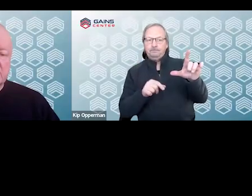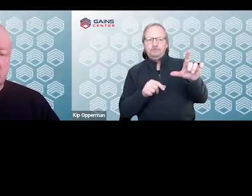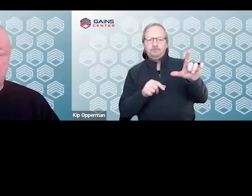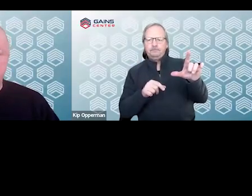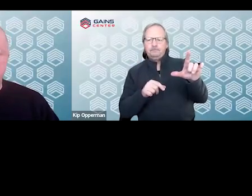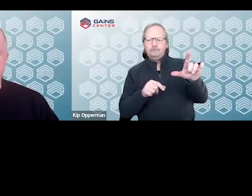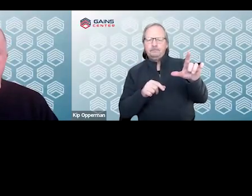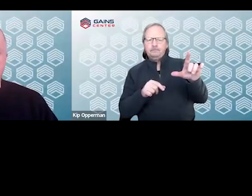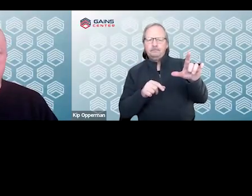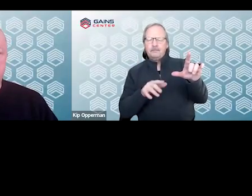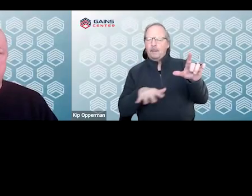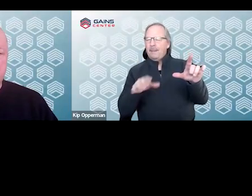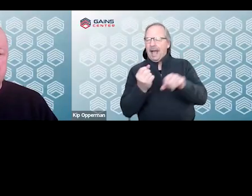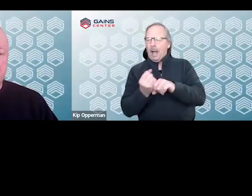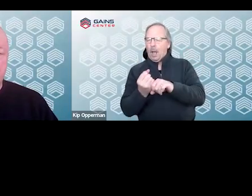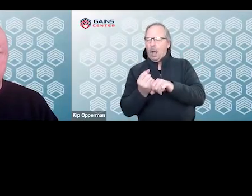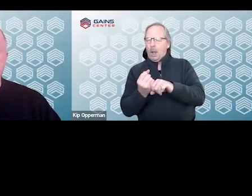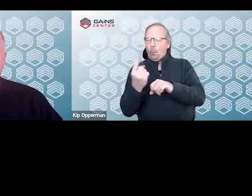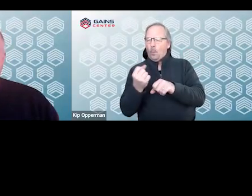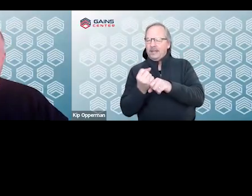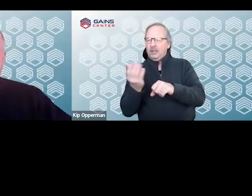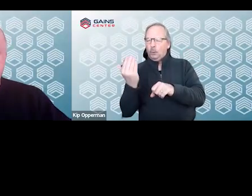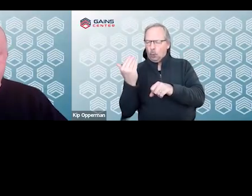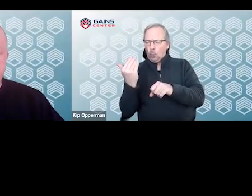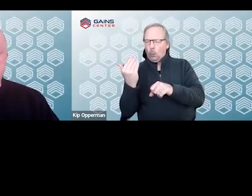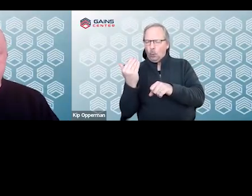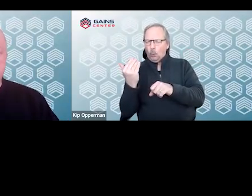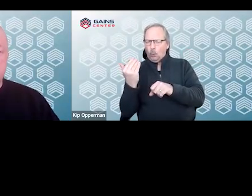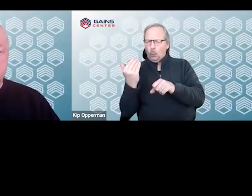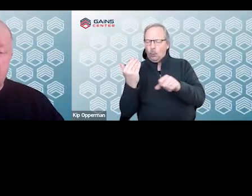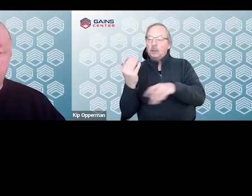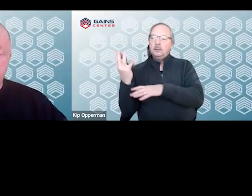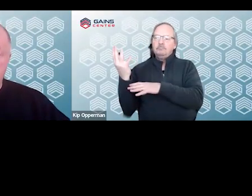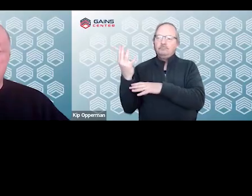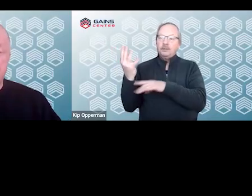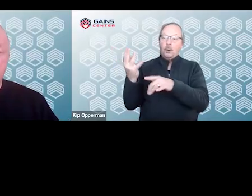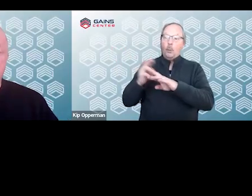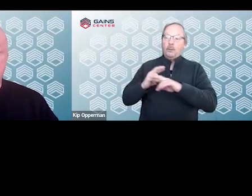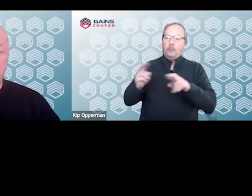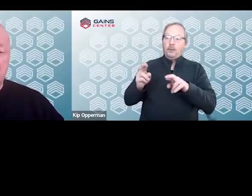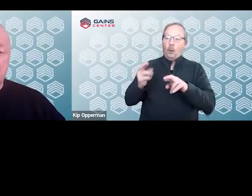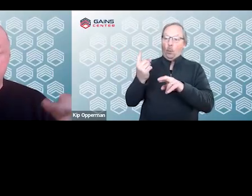This was about a year ago. I apologize for that. This presentation was prepared over a year ago,